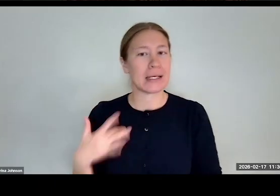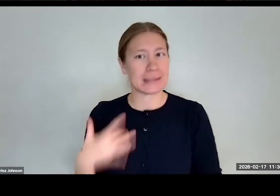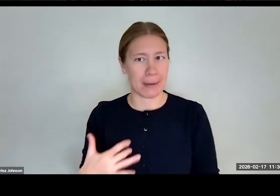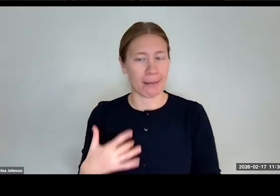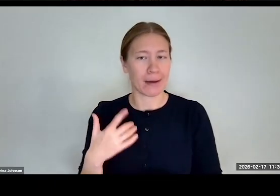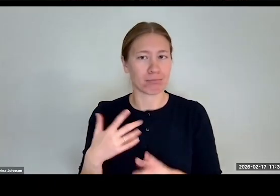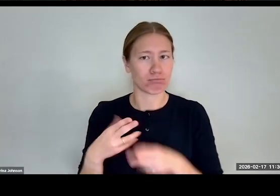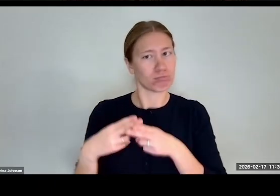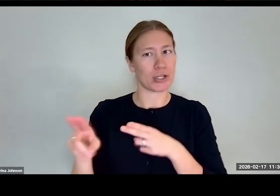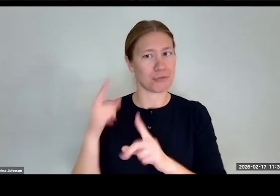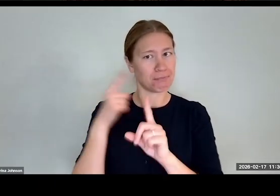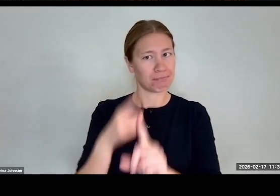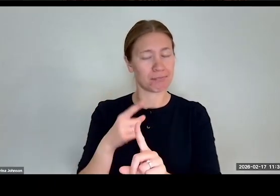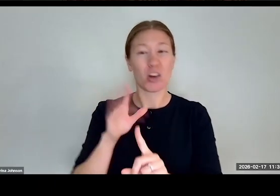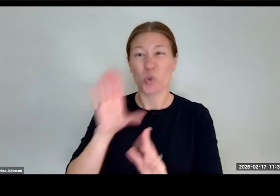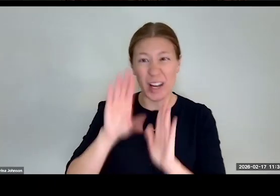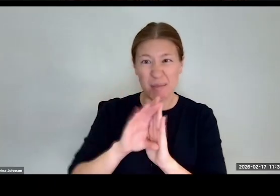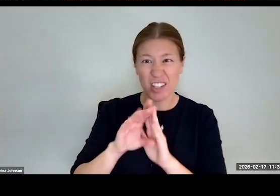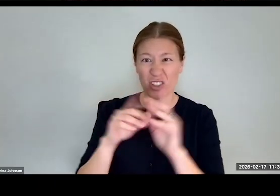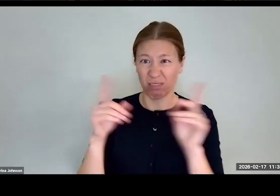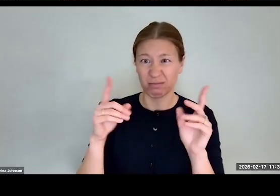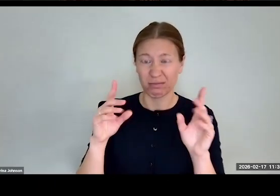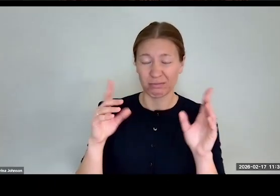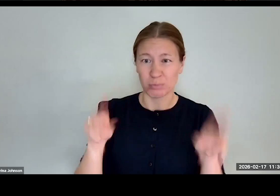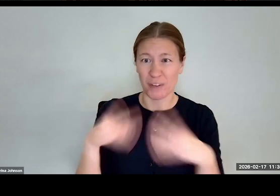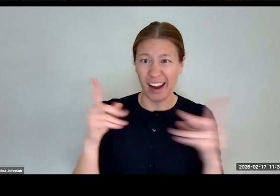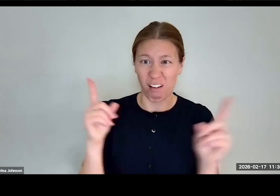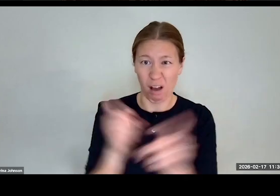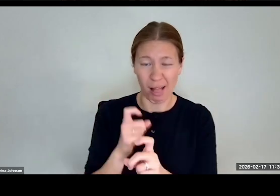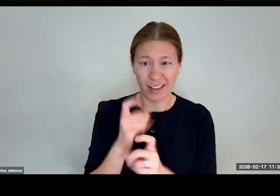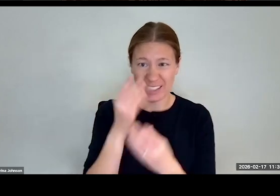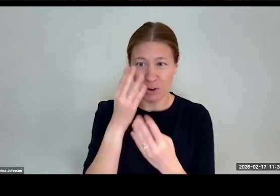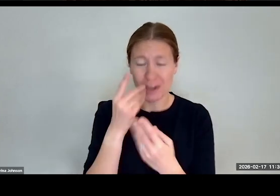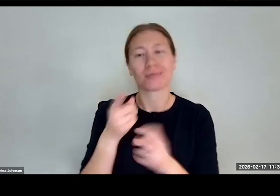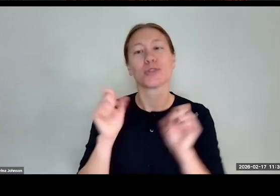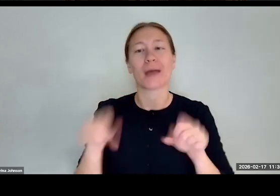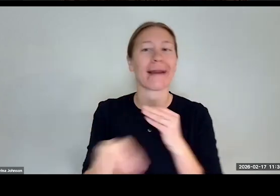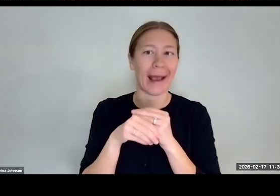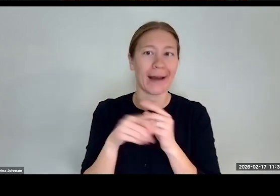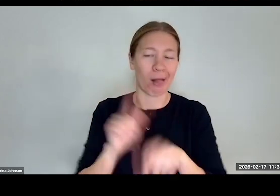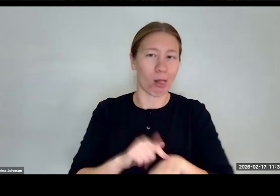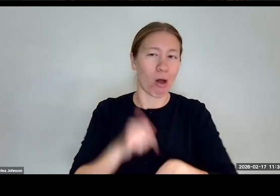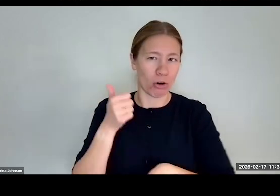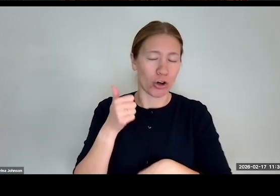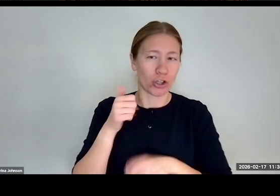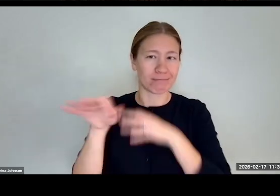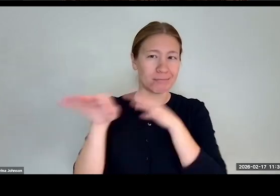unless your image is conveying complex information. If it is, you may choose to add a longer description on the slide with the image